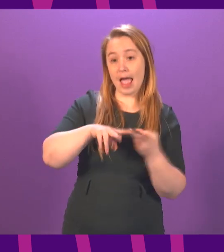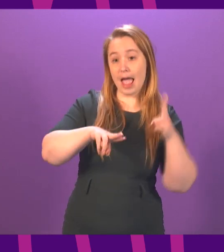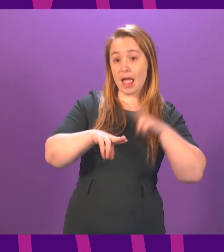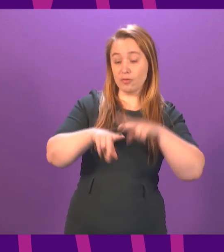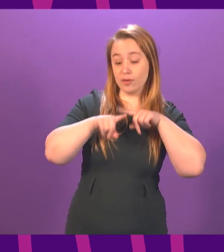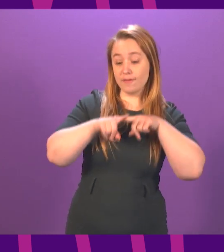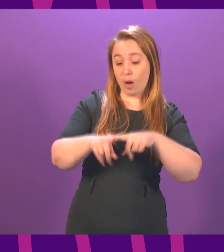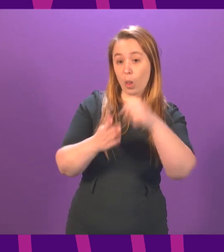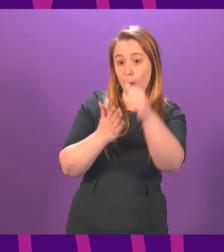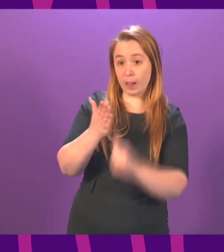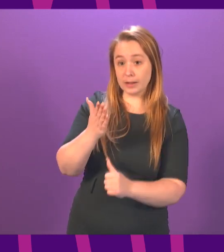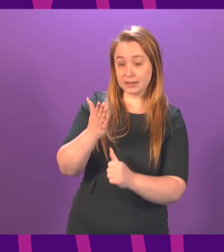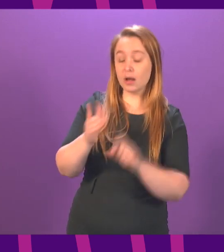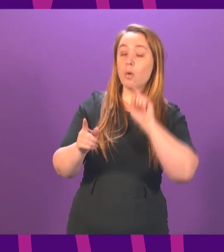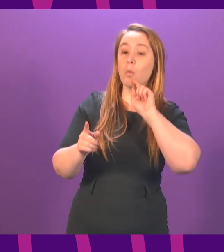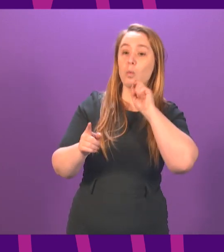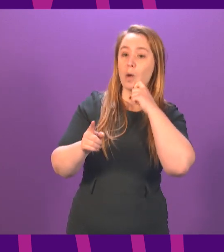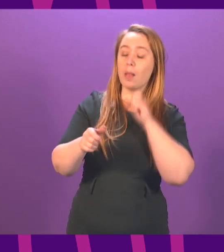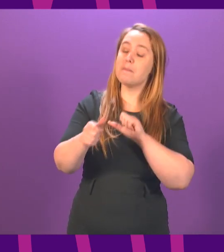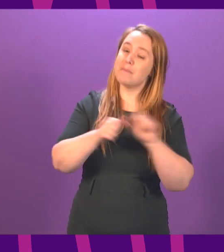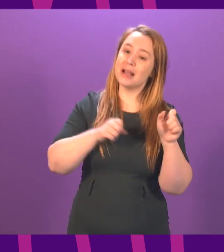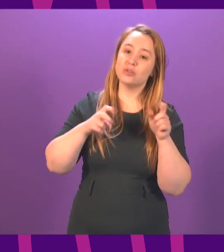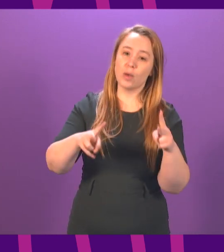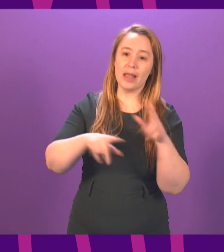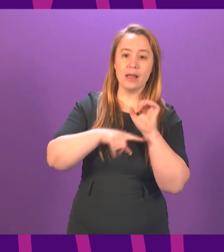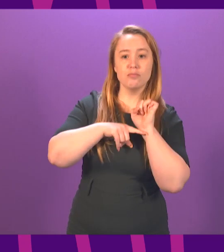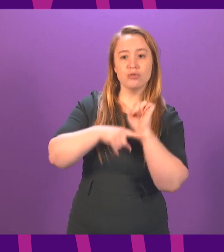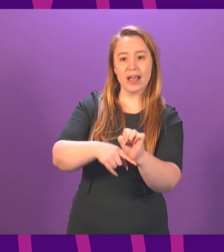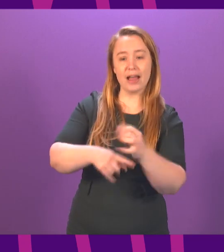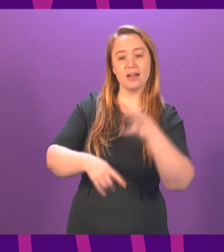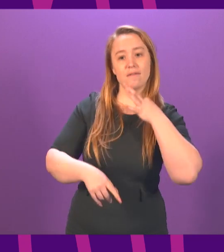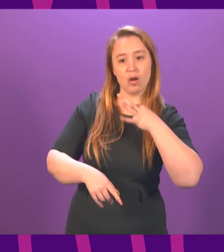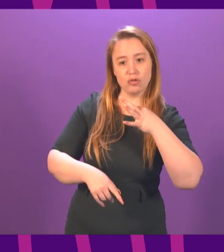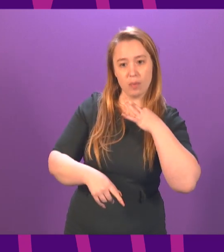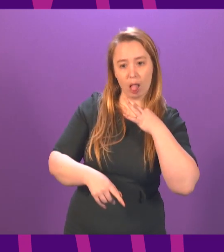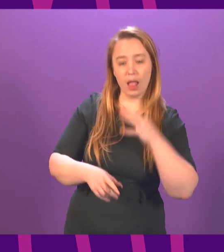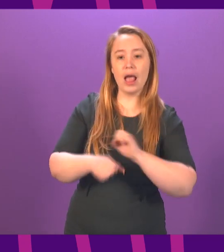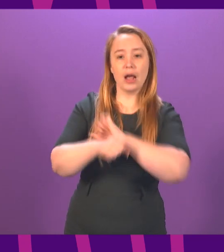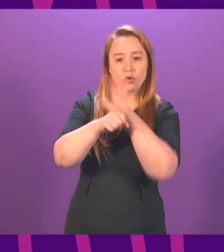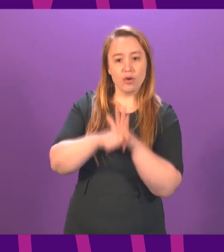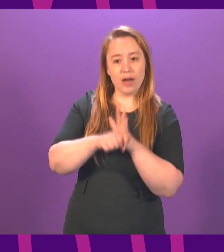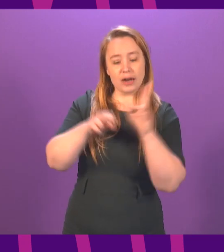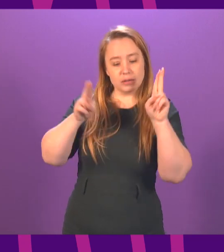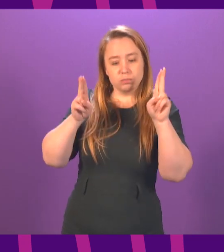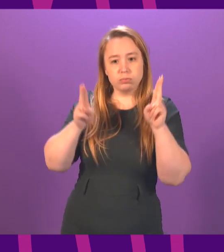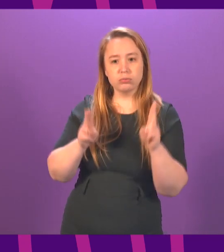most vulnerable and reduce the burden of the virus in terms of serious illness and death.